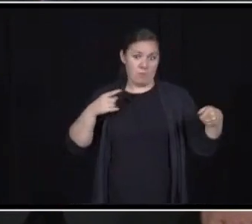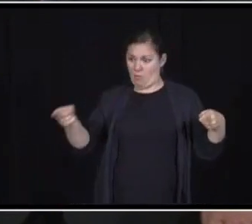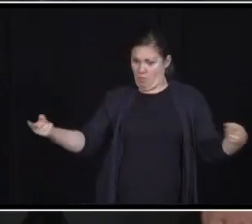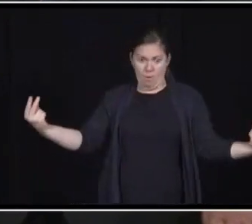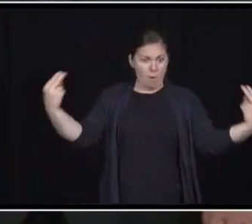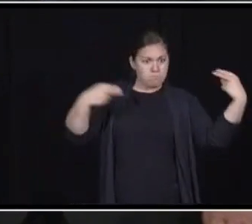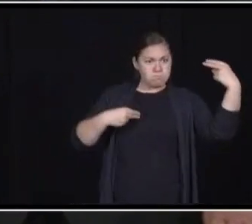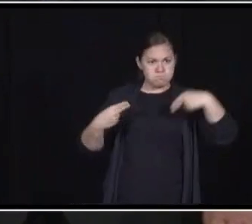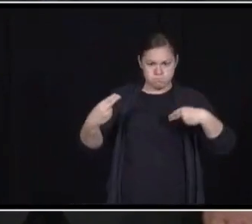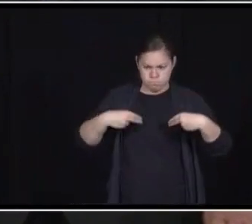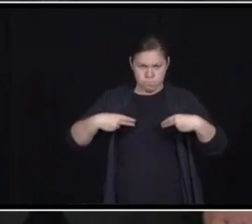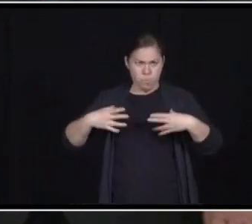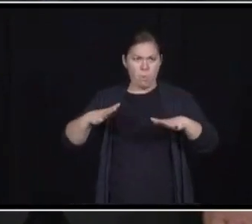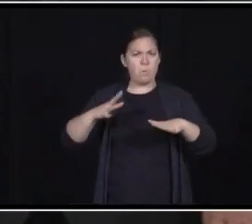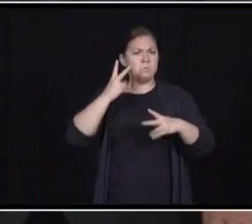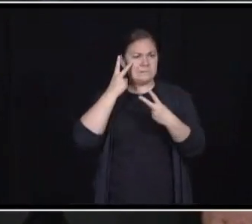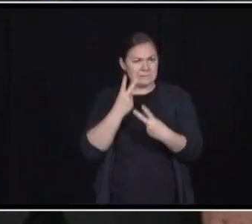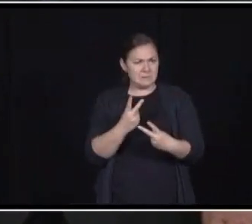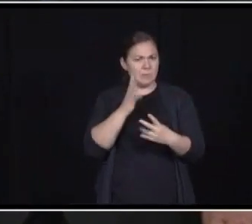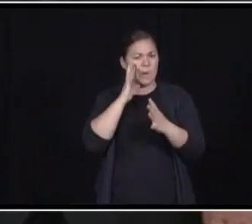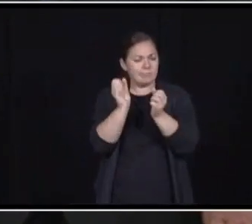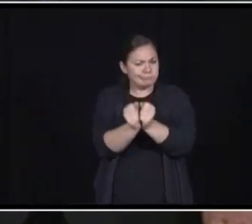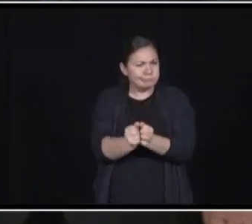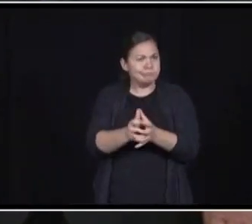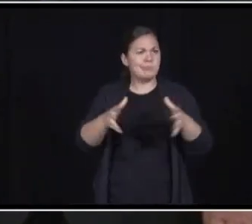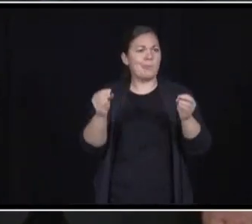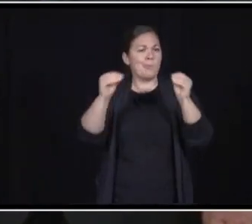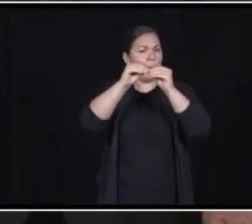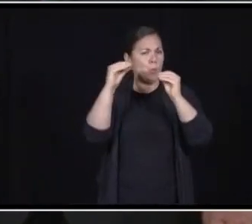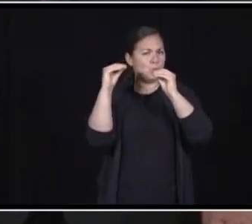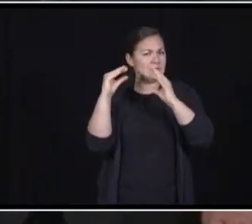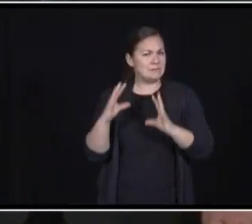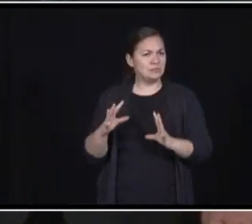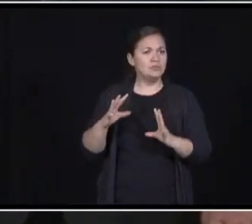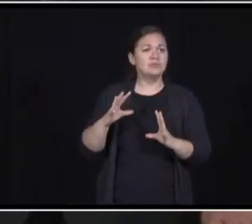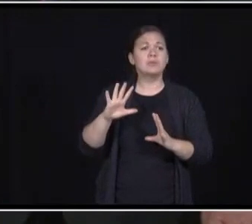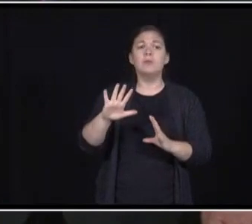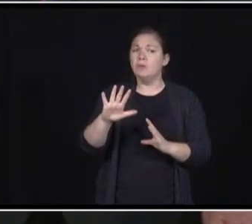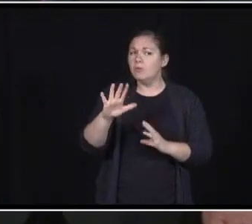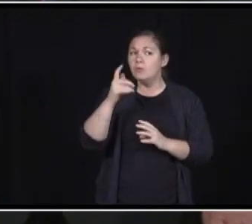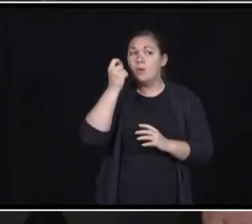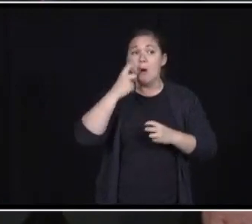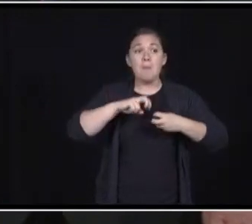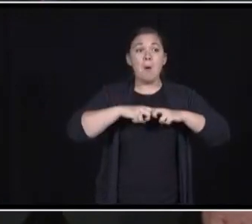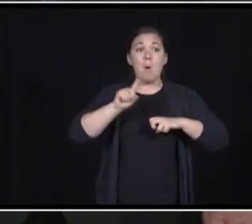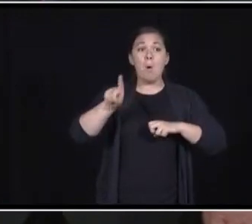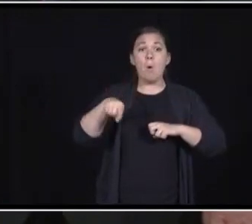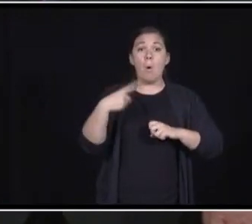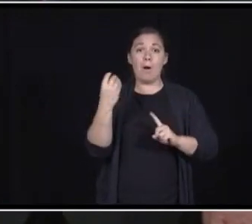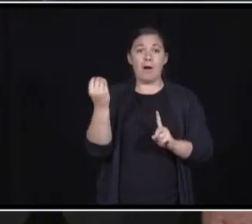And we will continue to be there for frontline was educated. It is the basis for why we've equated that